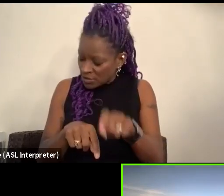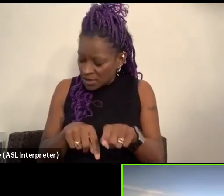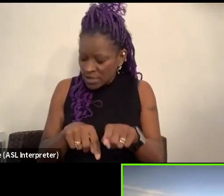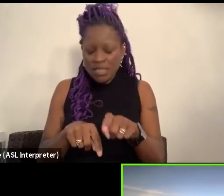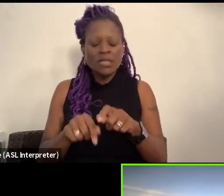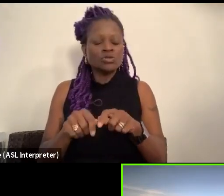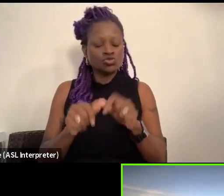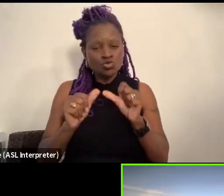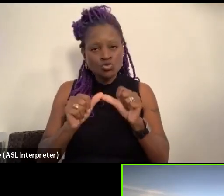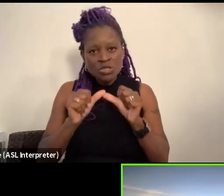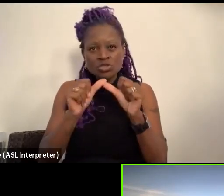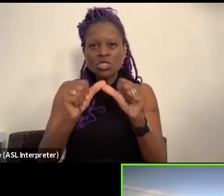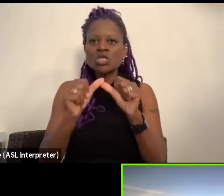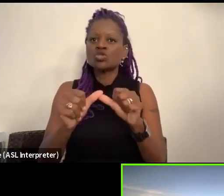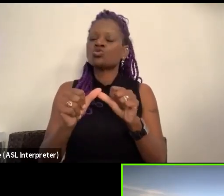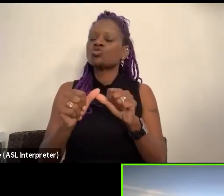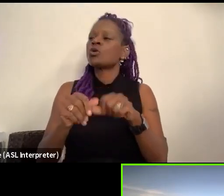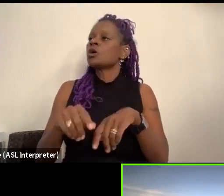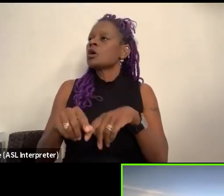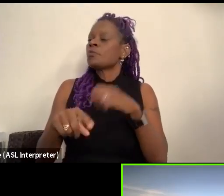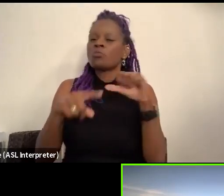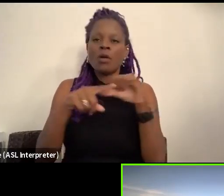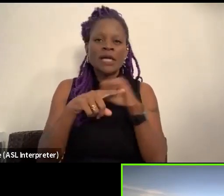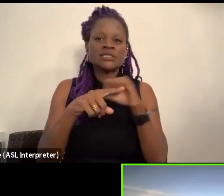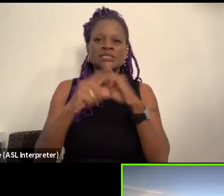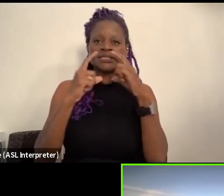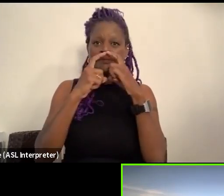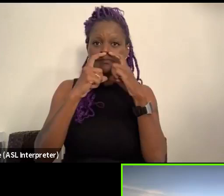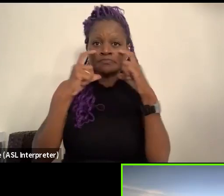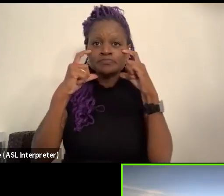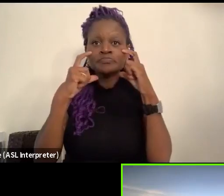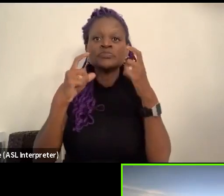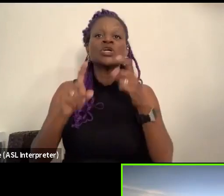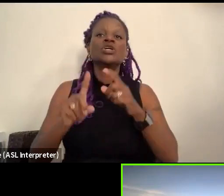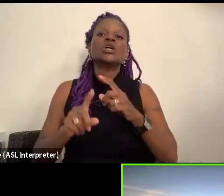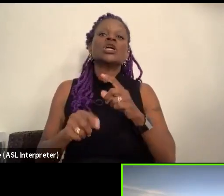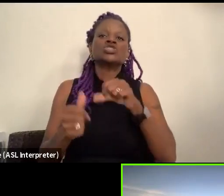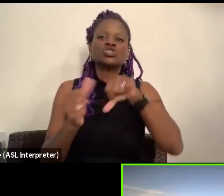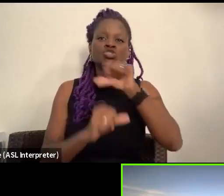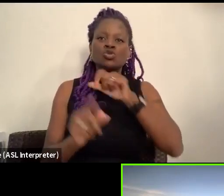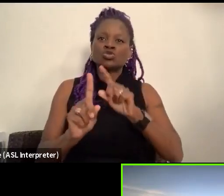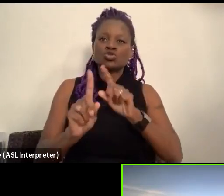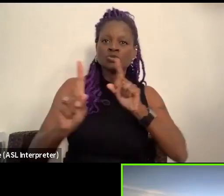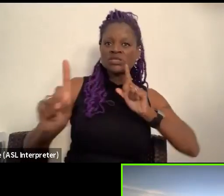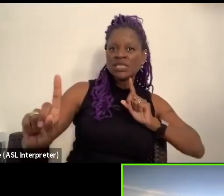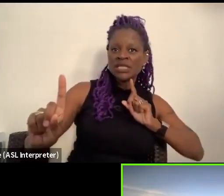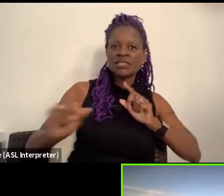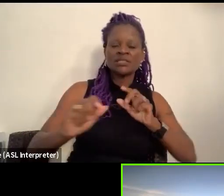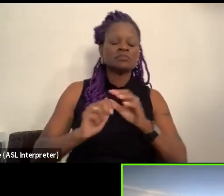In addition to wearing the face coverings or masks and social distancing. We also need to continue getting tested as